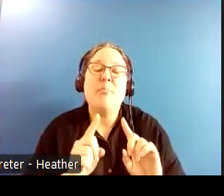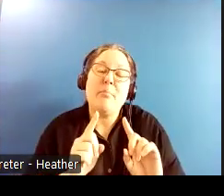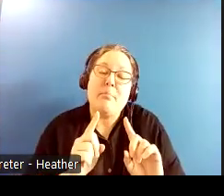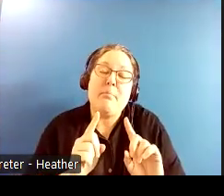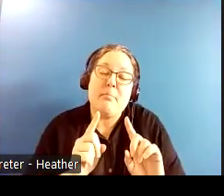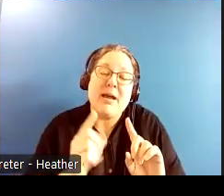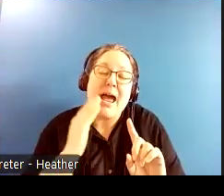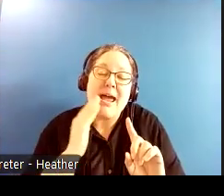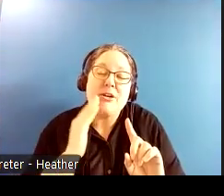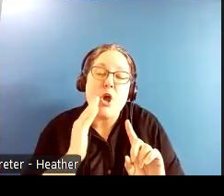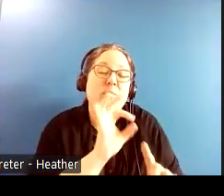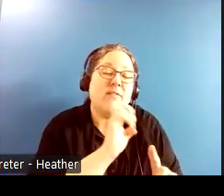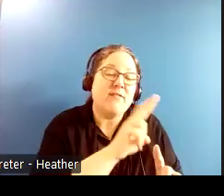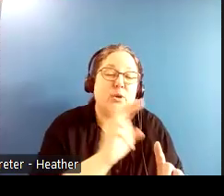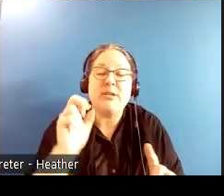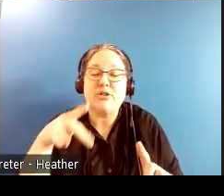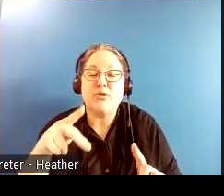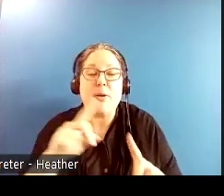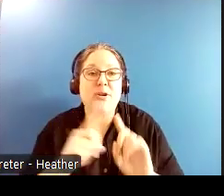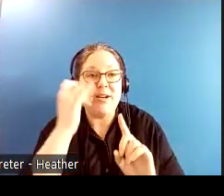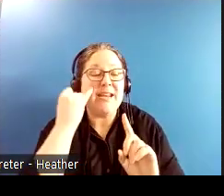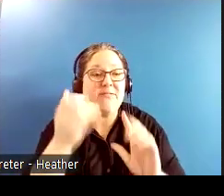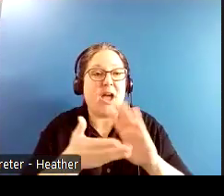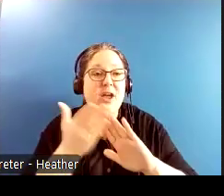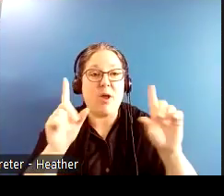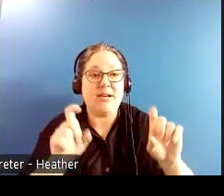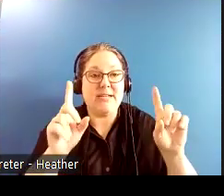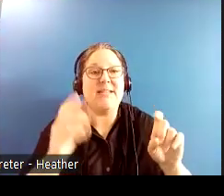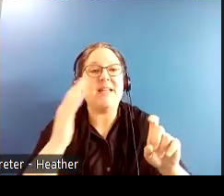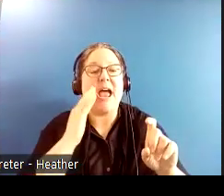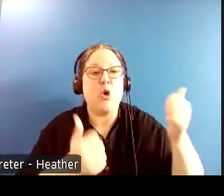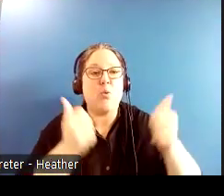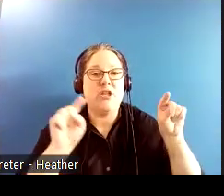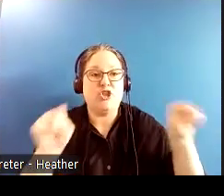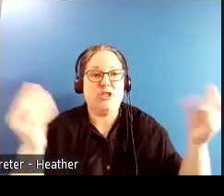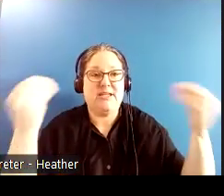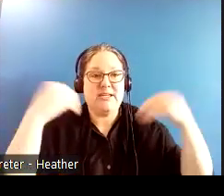that they're different because if I run a test I can figure out which pathogen is inside your body